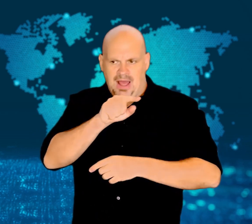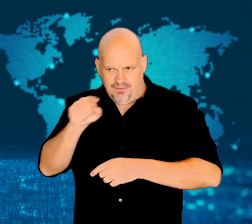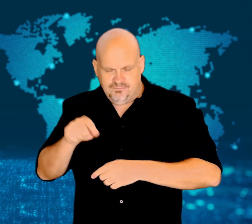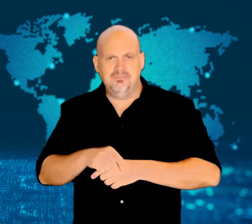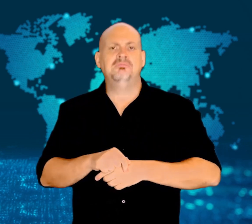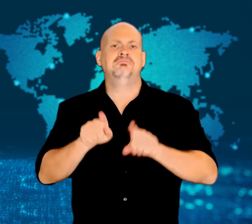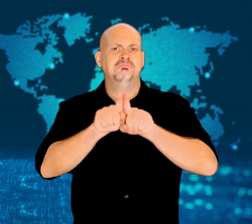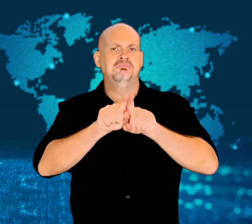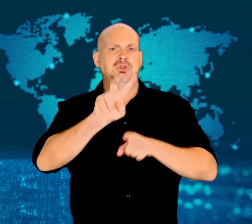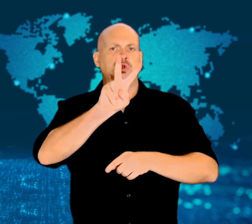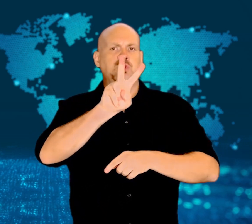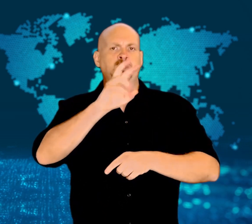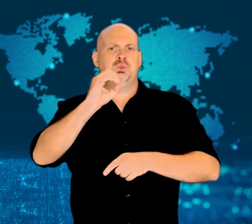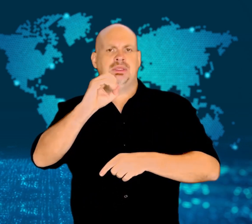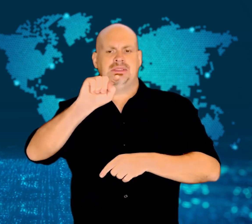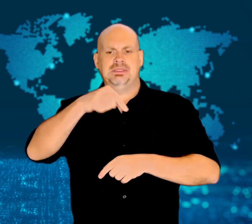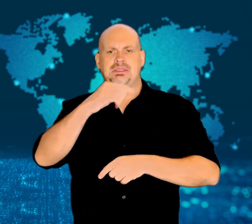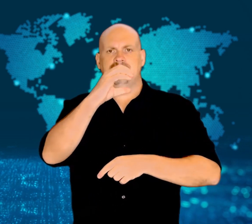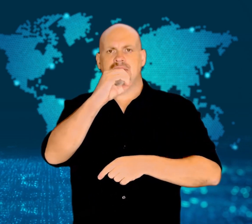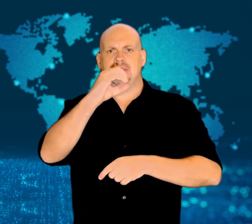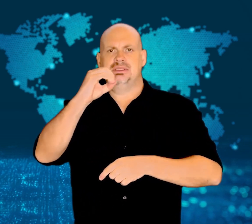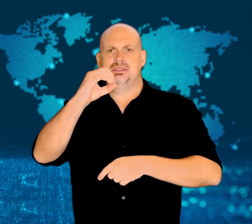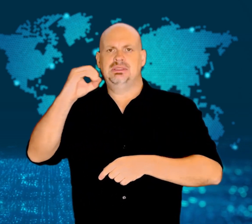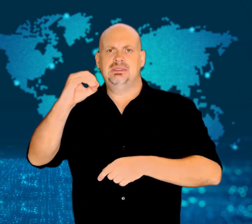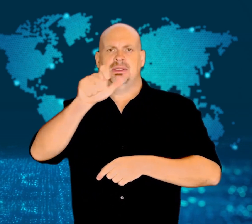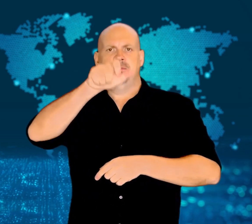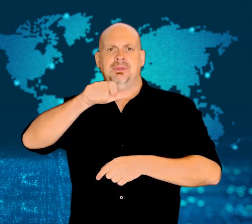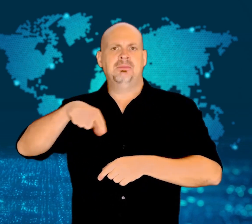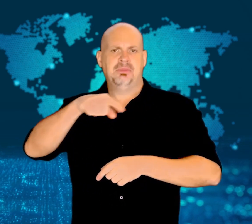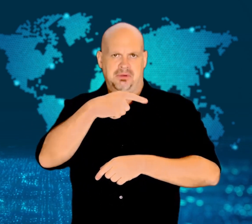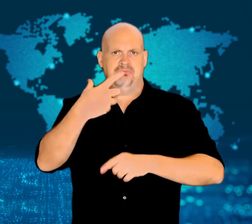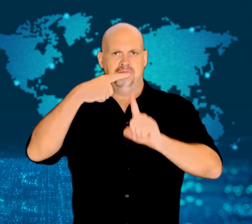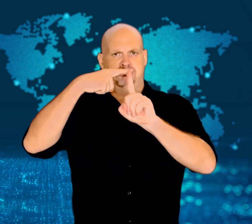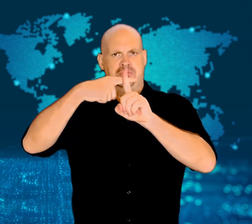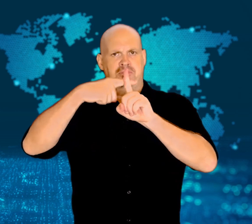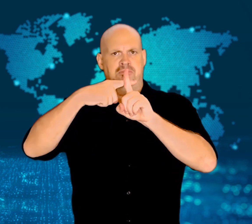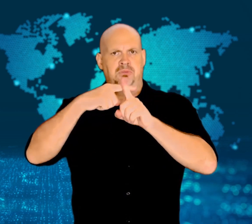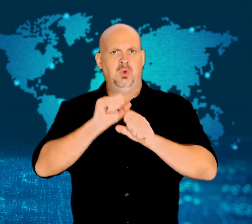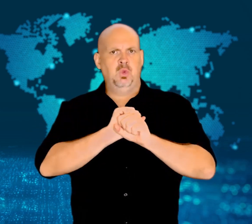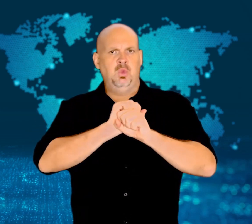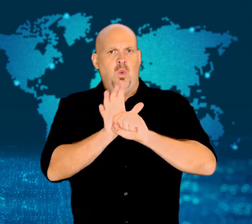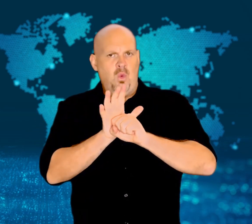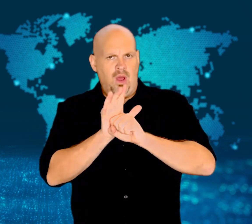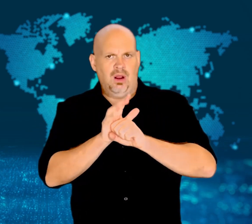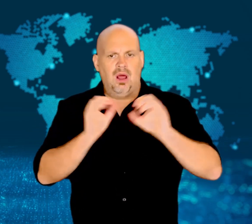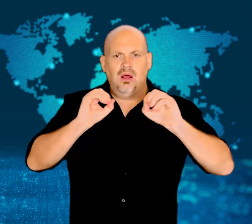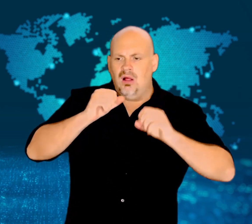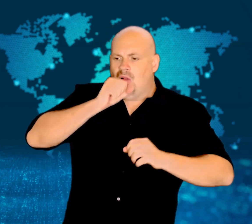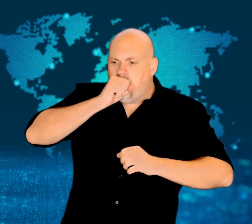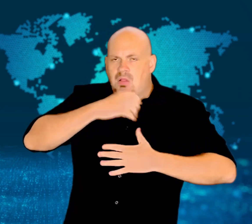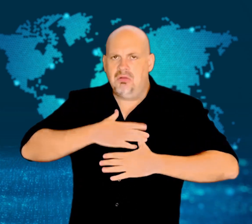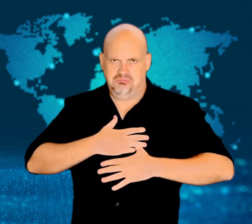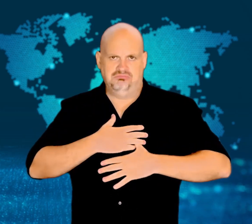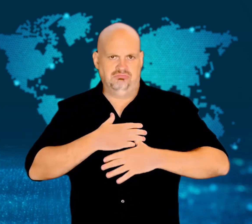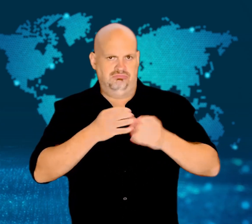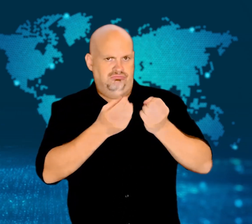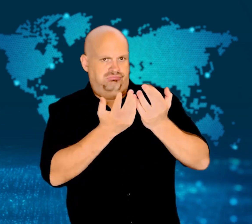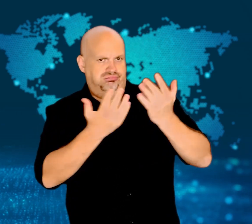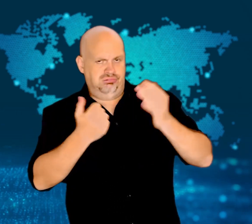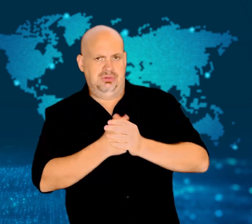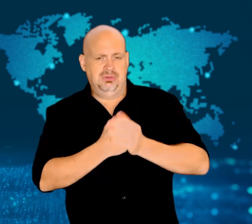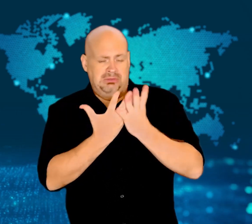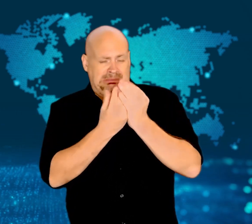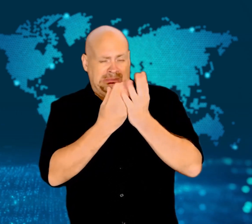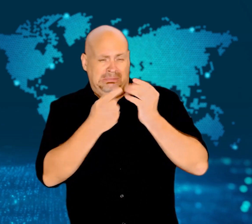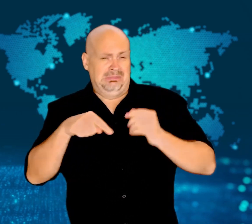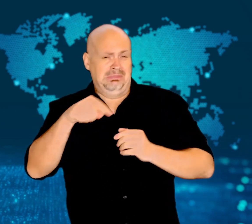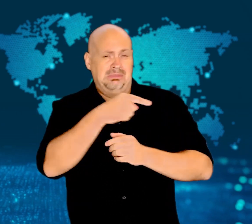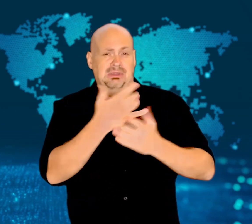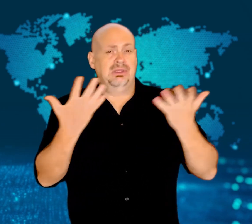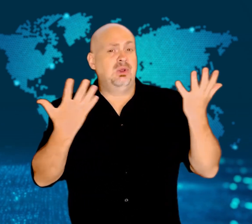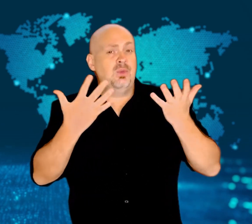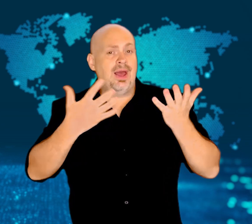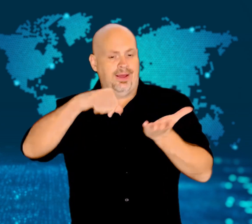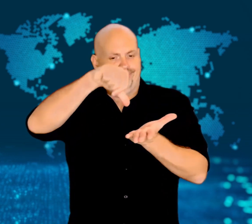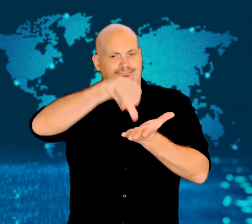Most of them were in Shanghai, one of China's largest seaports,